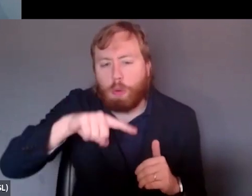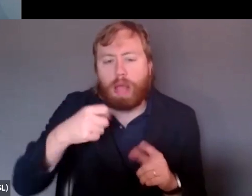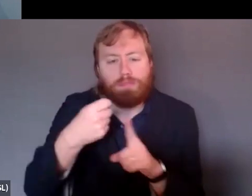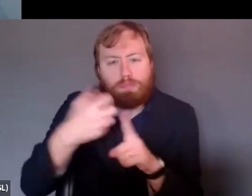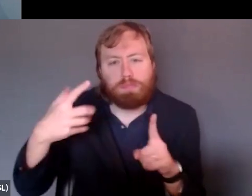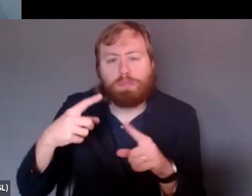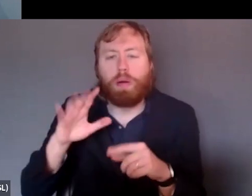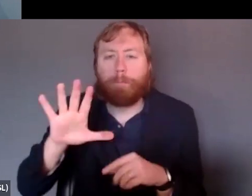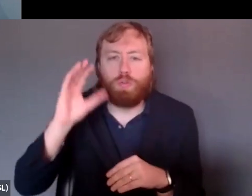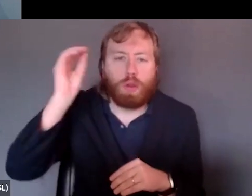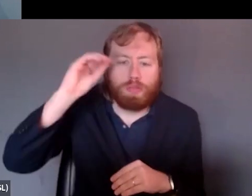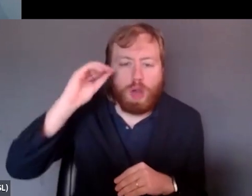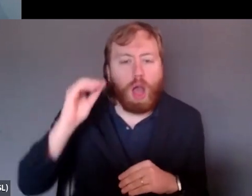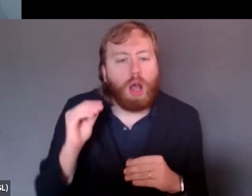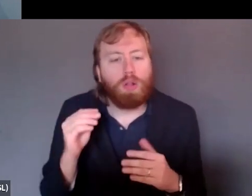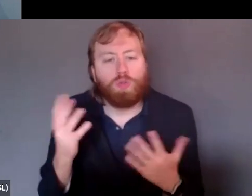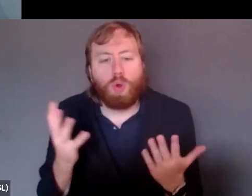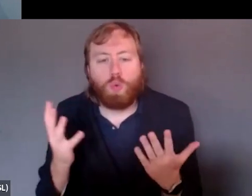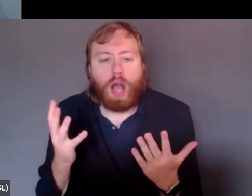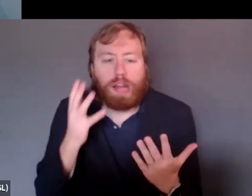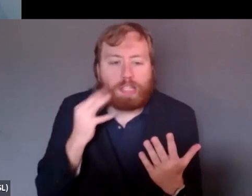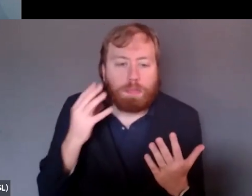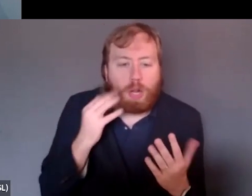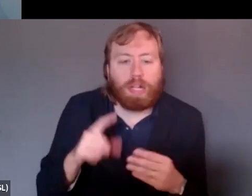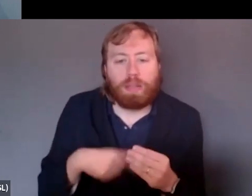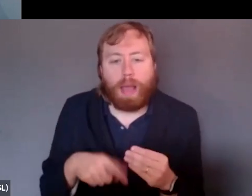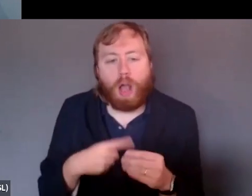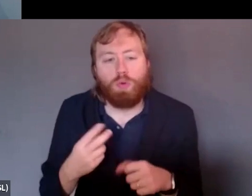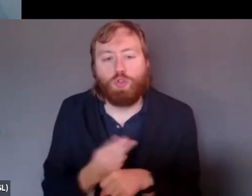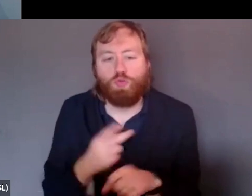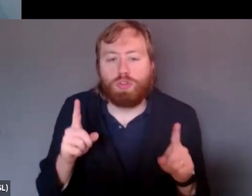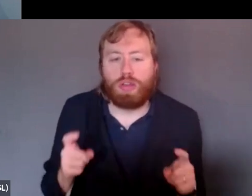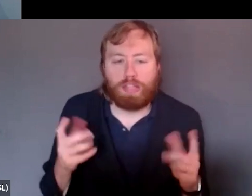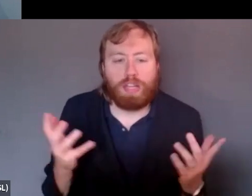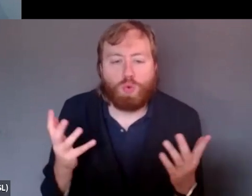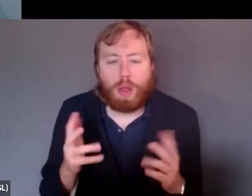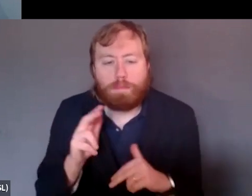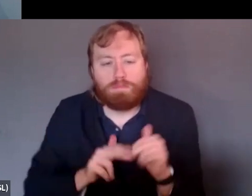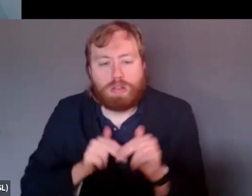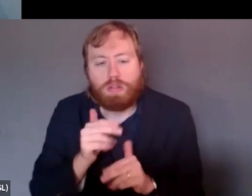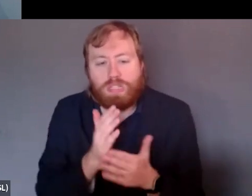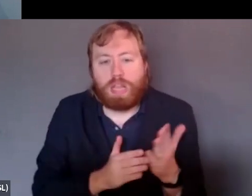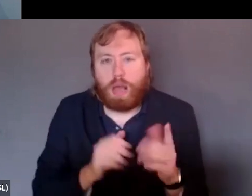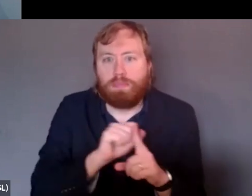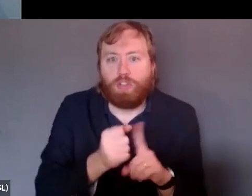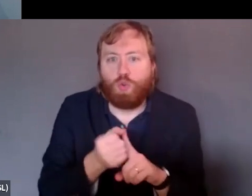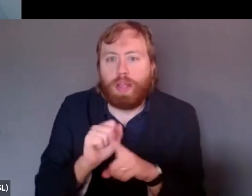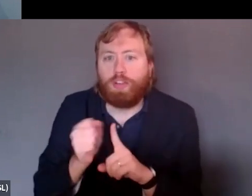or thought about what do we need to ask people to do in order to figure out if this website is going to work for the broader public who needs to ride the bus?